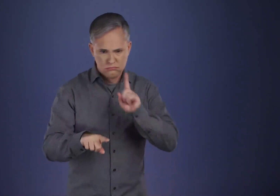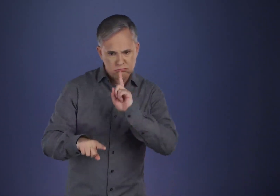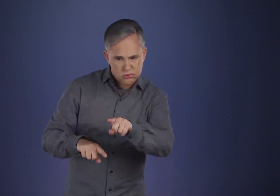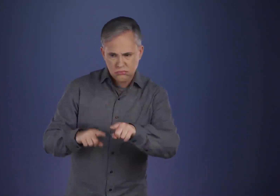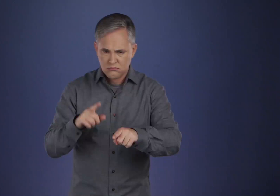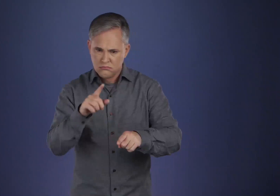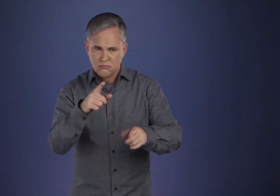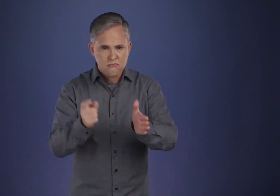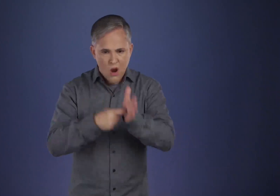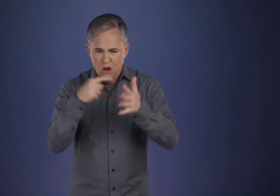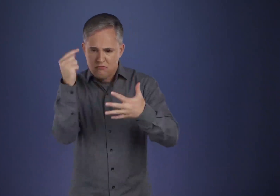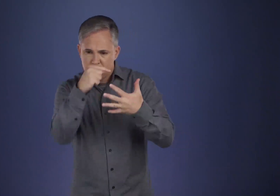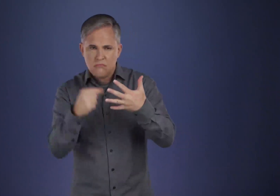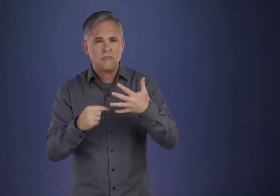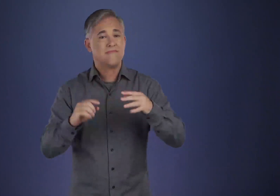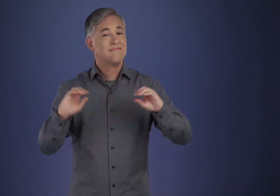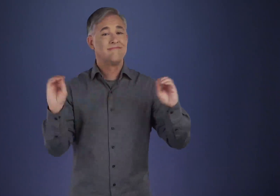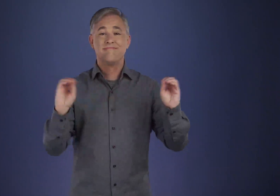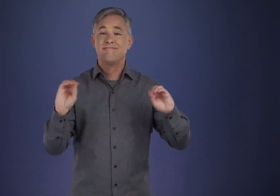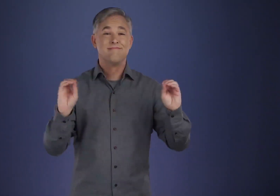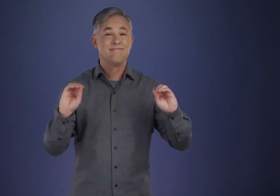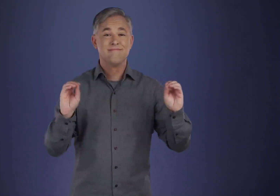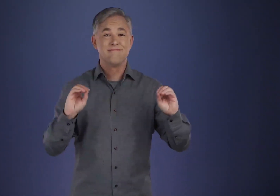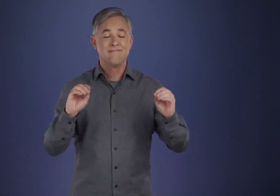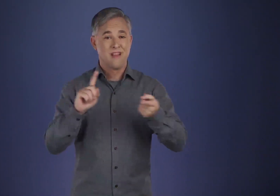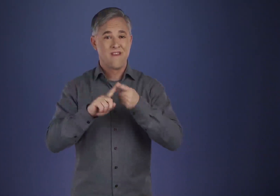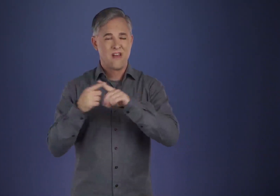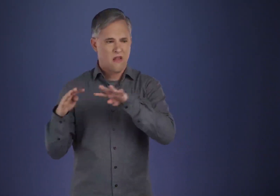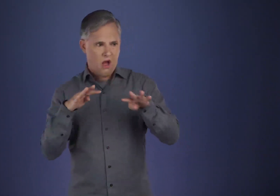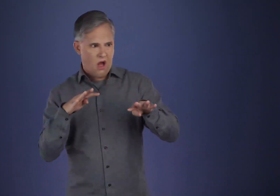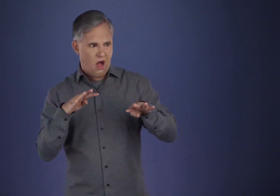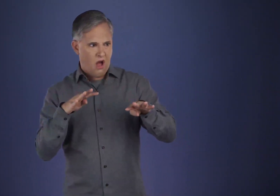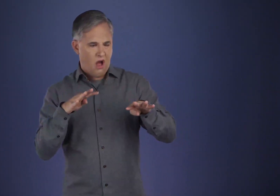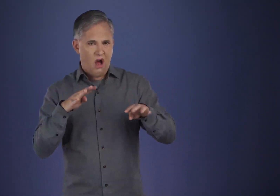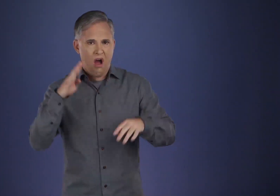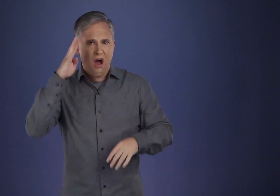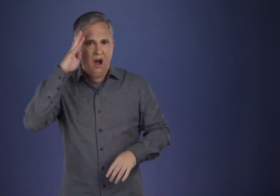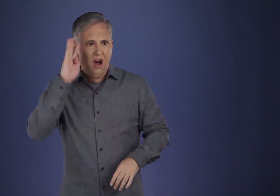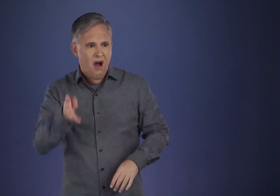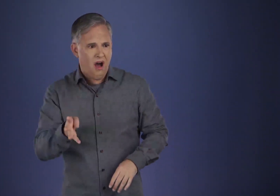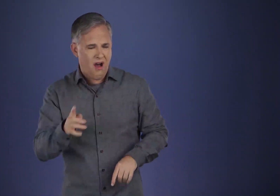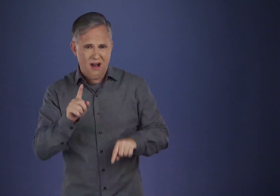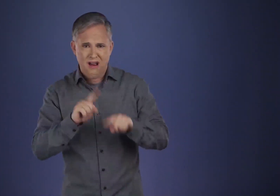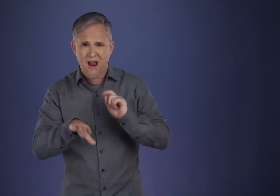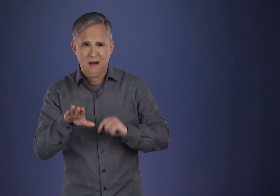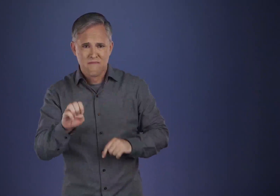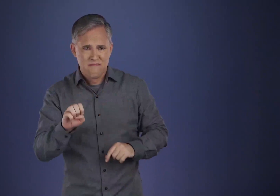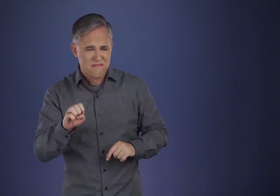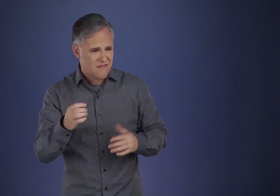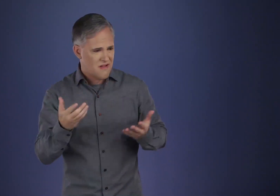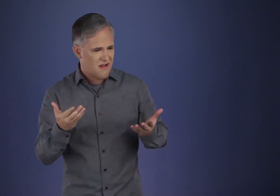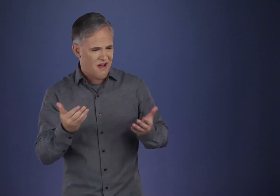our friends gasp and exclaim, “This simply can’t be. There must be an angle somewhere.”